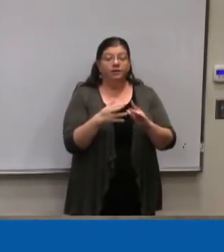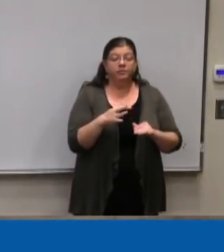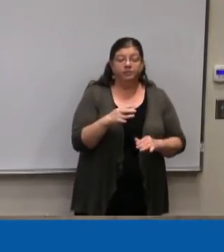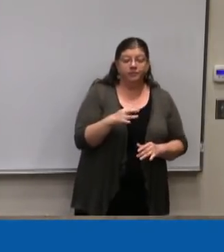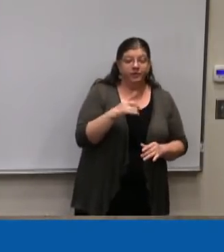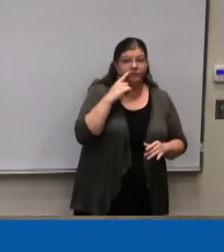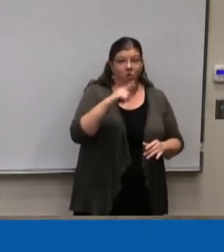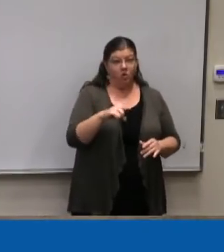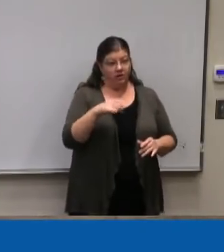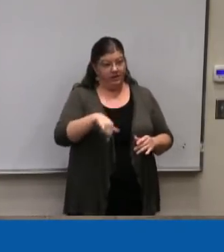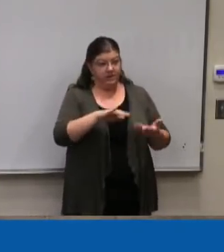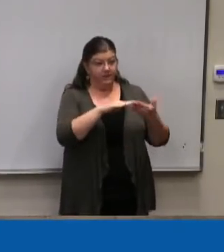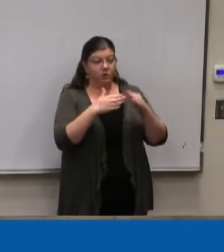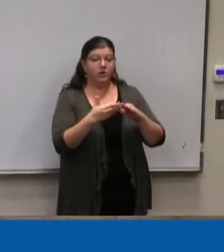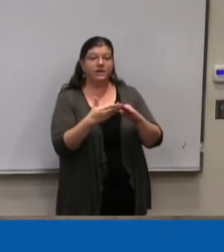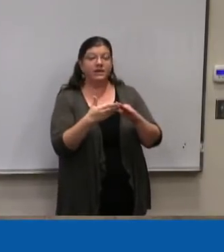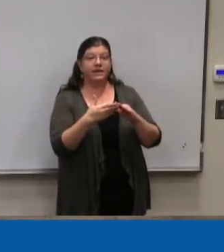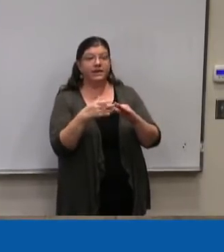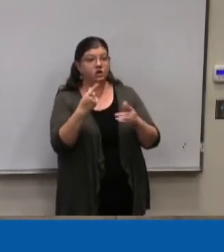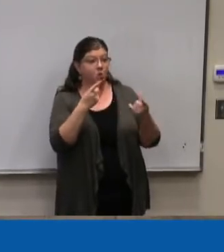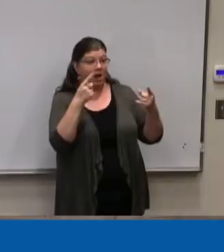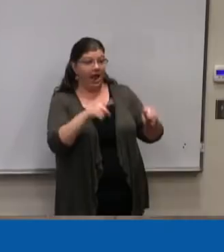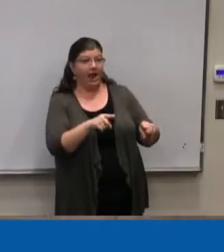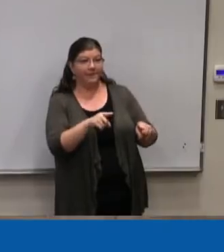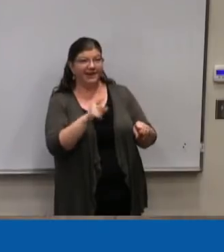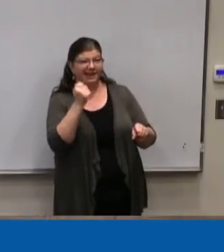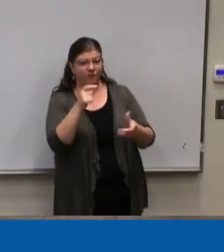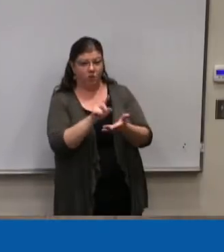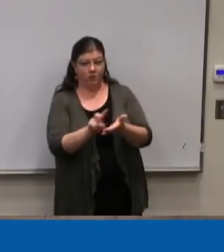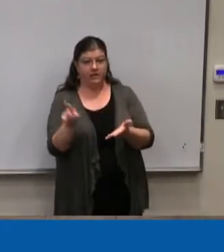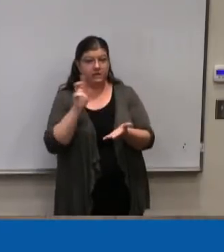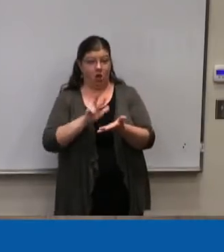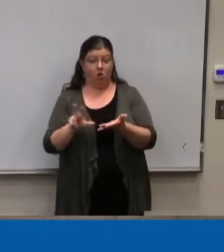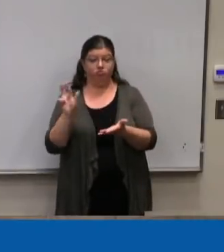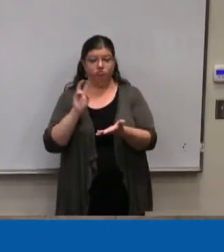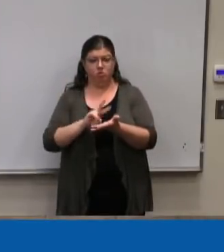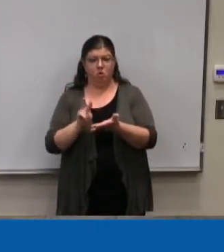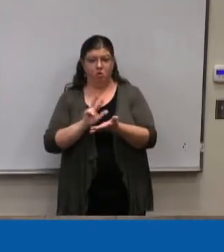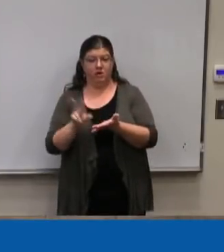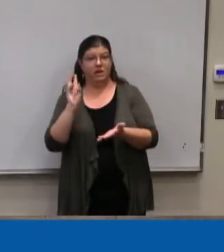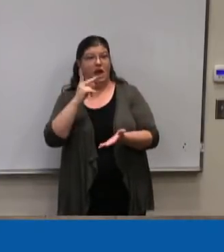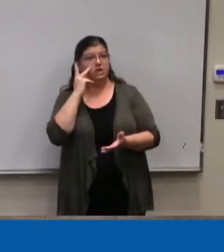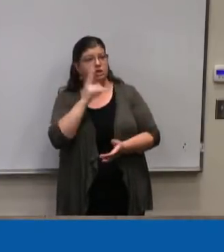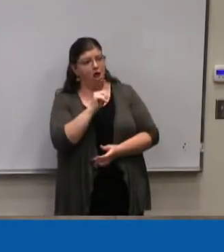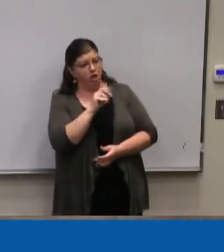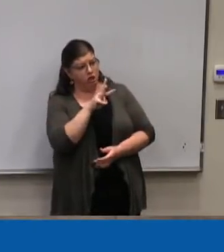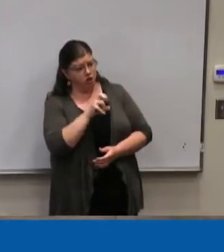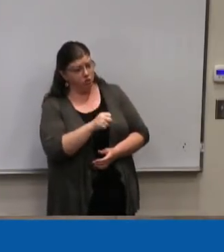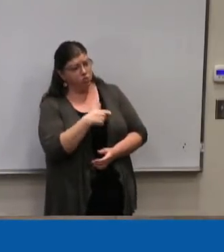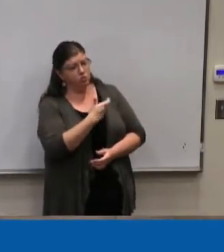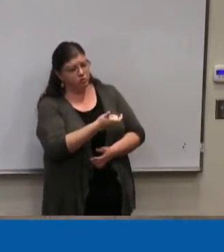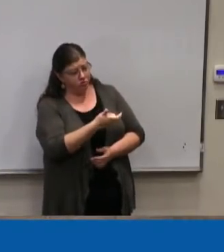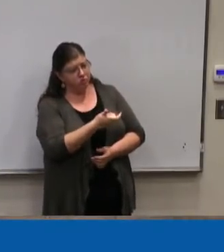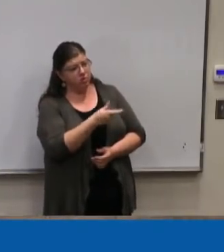to our community is what happened a few weeks ago, when I saw a news clip about some cities